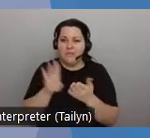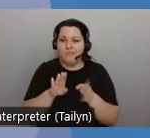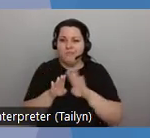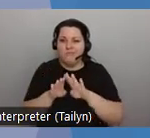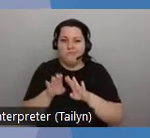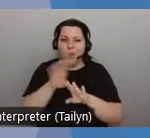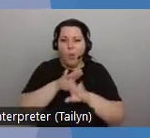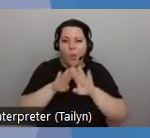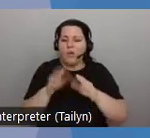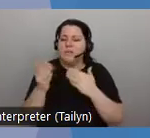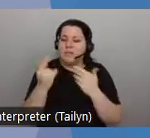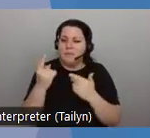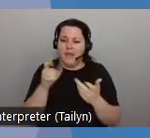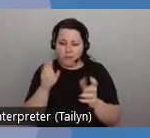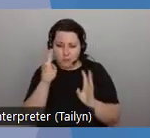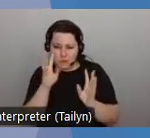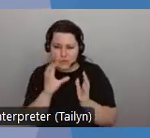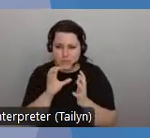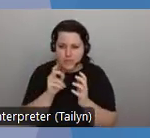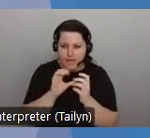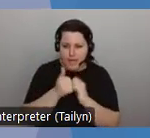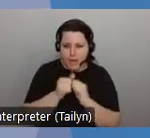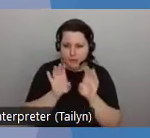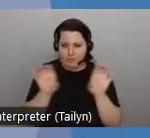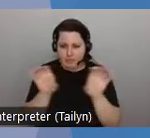that arrangement will also affect visual order so if you have overlapping elements it might interfere with that so